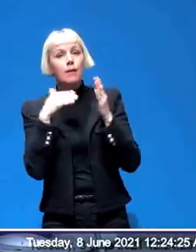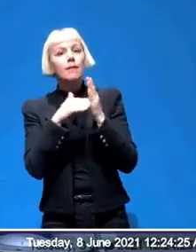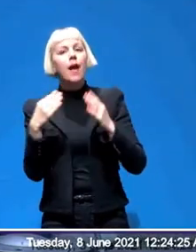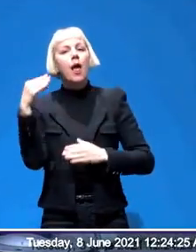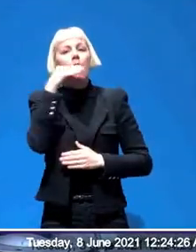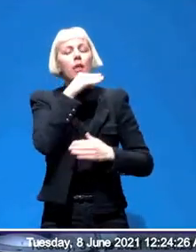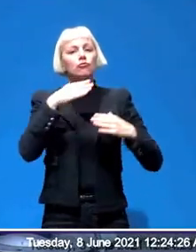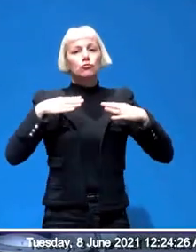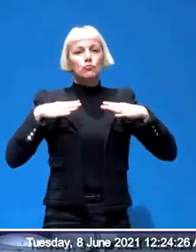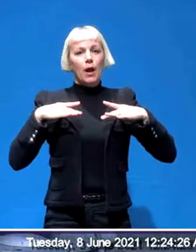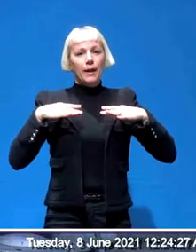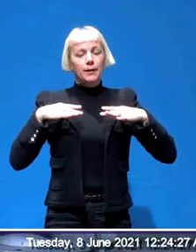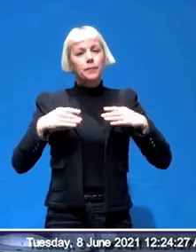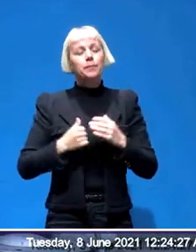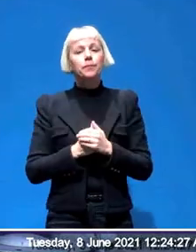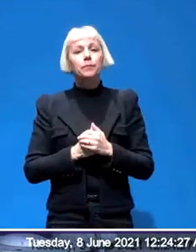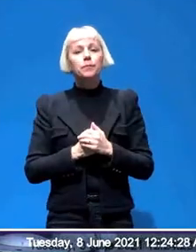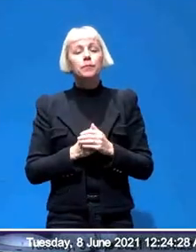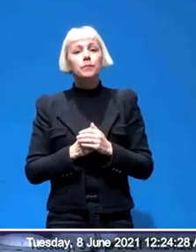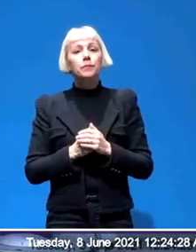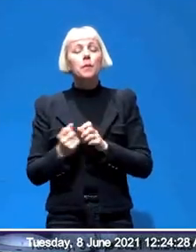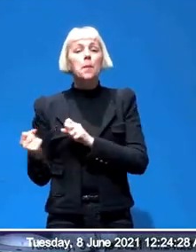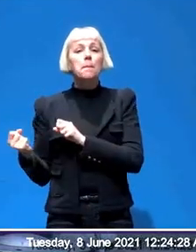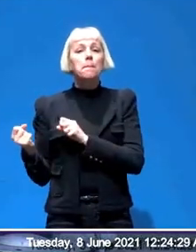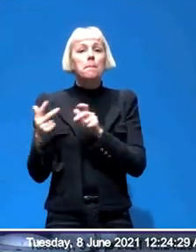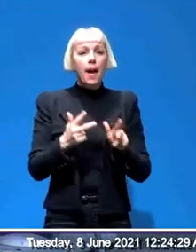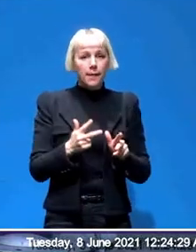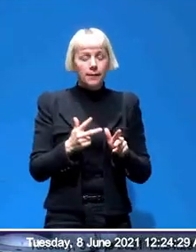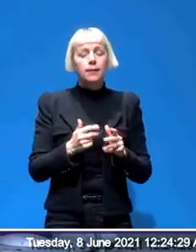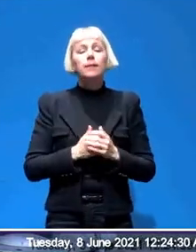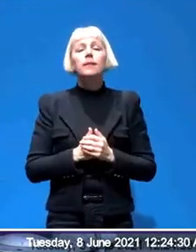lunch now, then we will return after lunch and Ms Elizabeth Bennett,